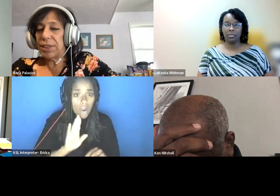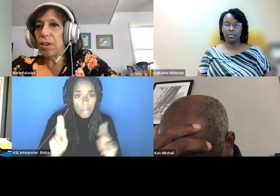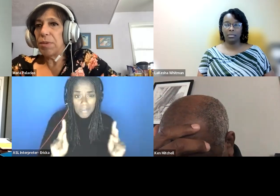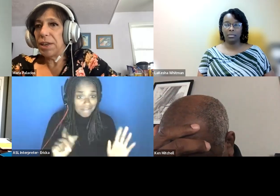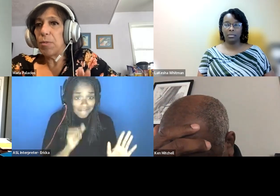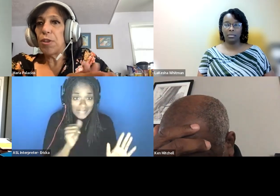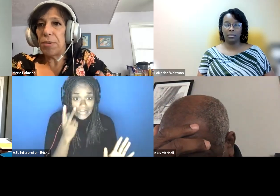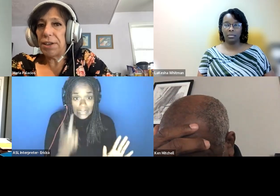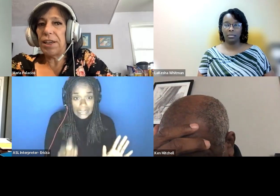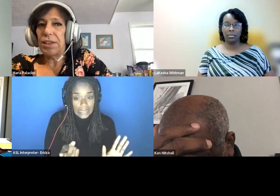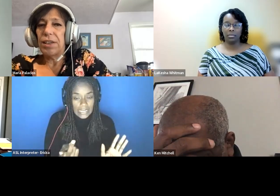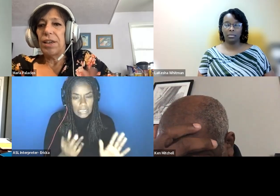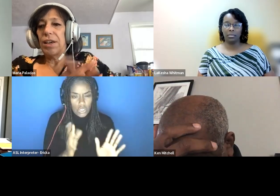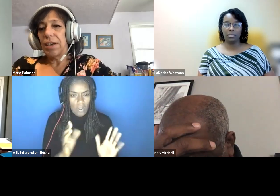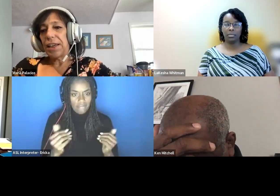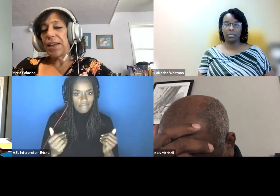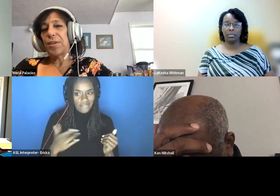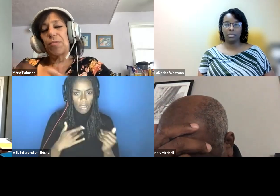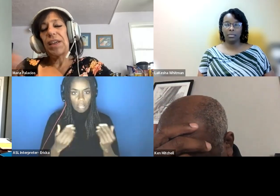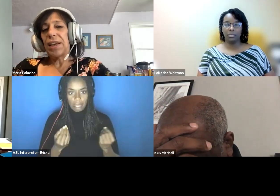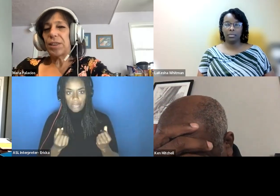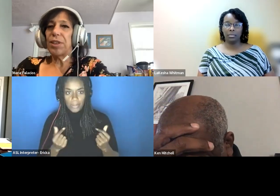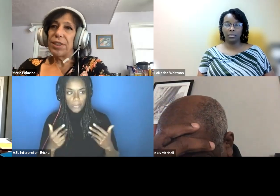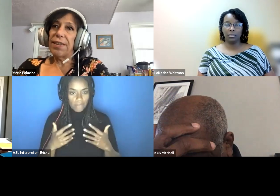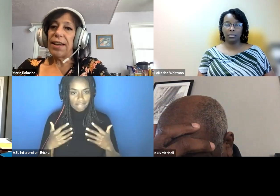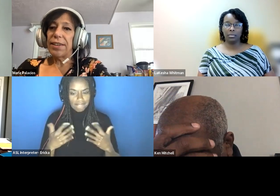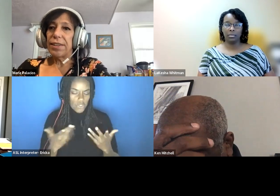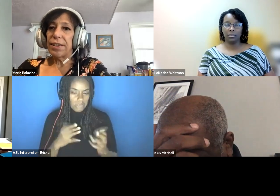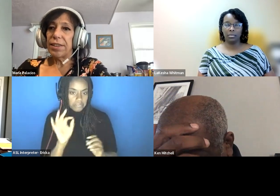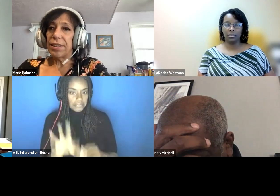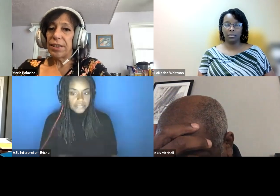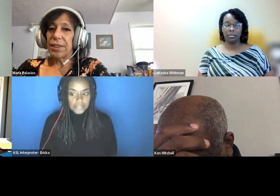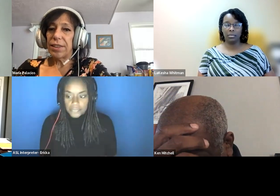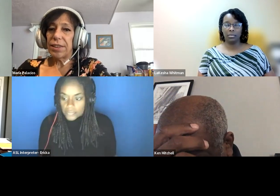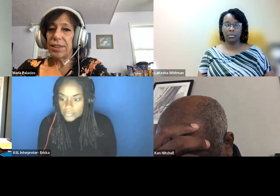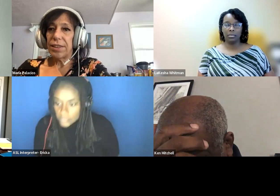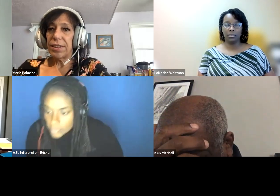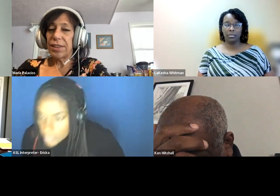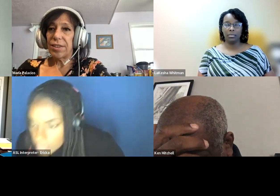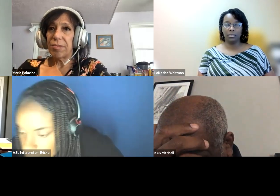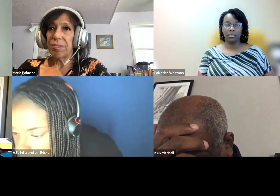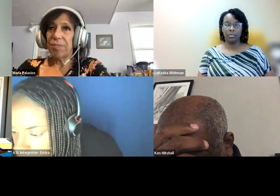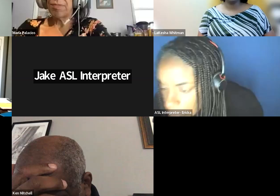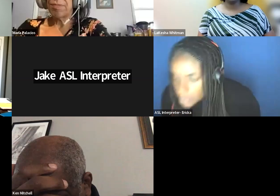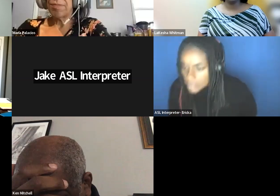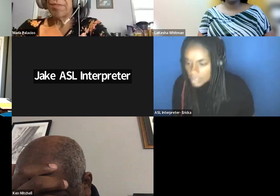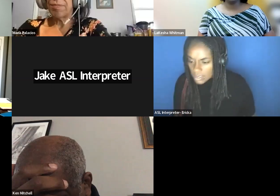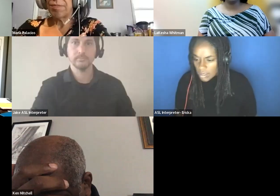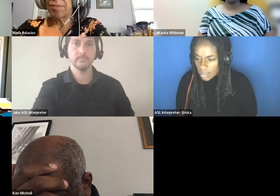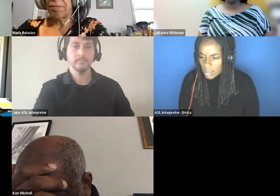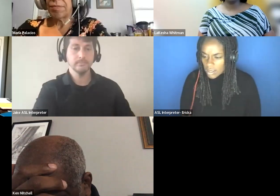I didn't see people, you know, brown people. I didn't see -- so, it was a little bit more threatening. I guess. So yeah. I just wanted to say that.